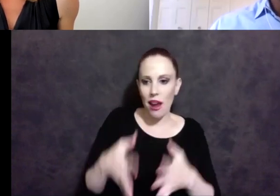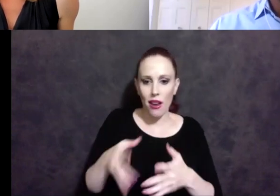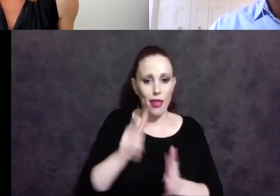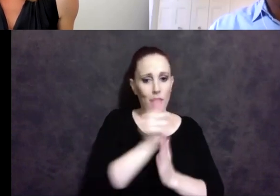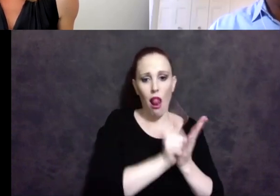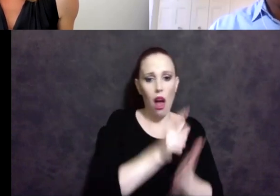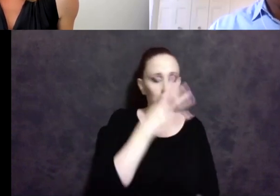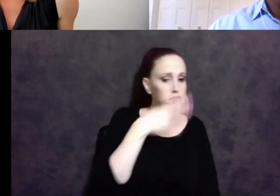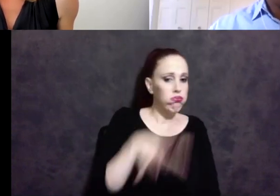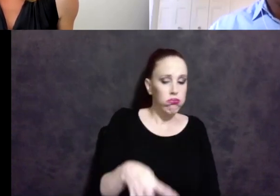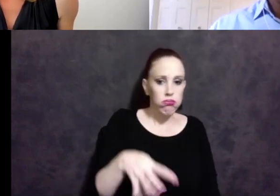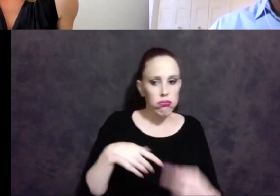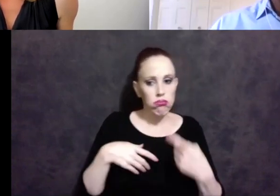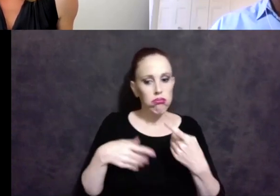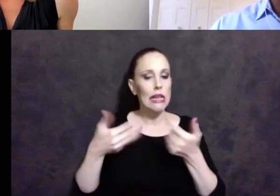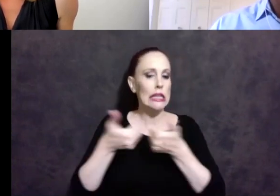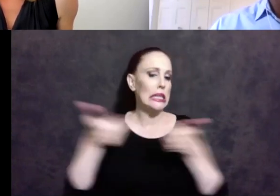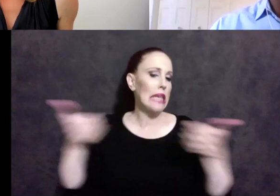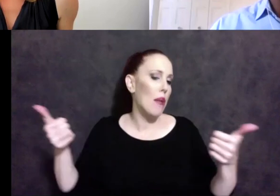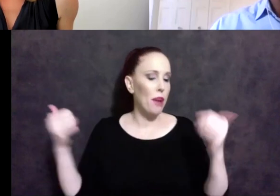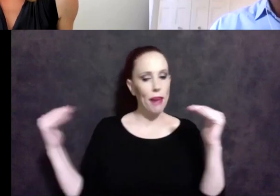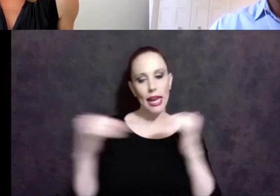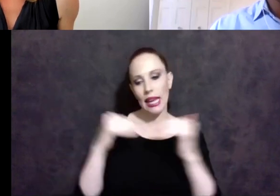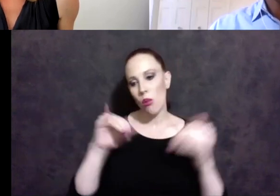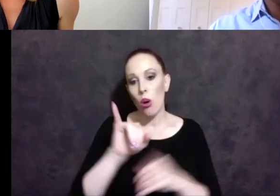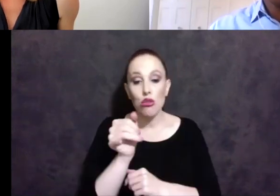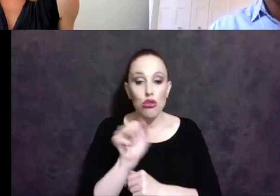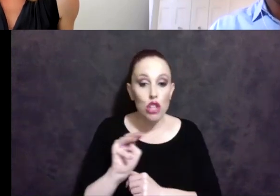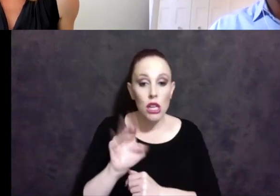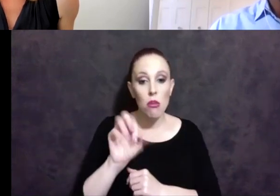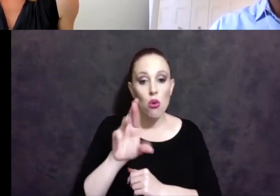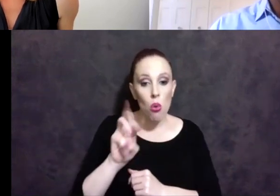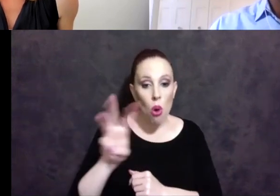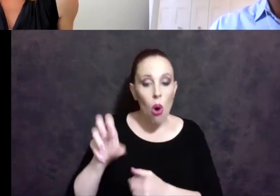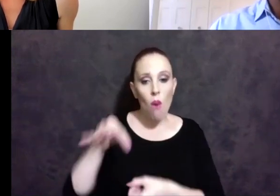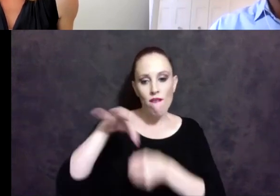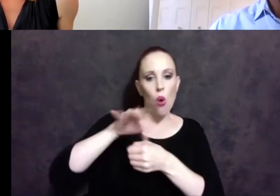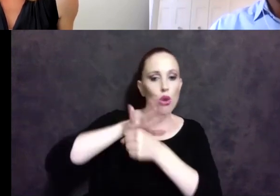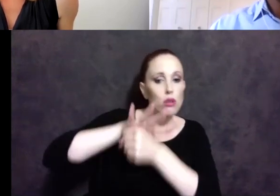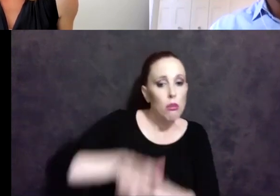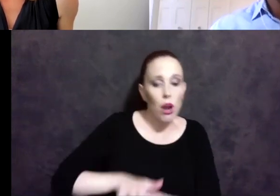To separate but equal, to Jim Crow, to voter suppression, to lynching, to the generation